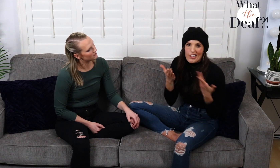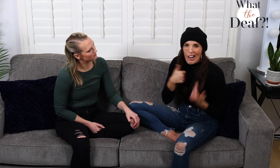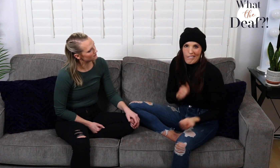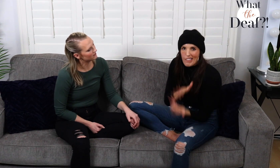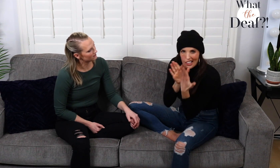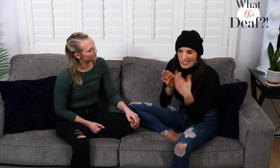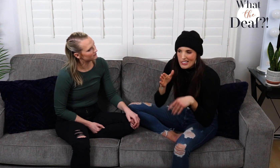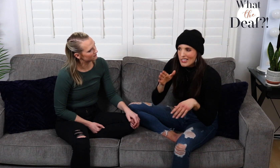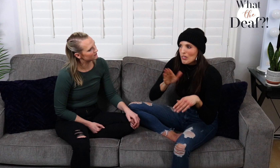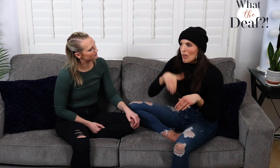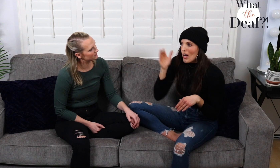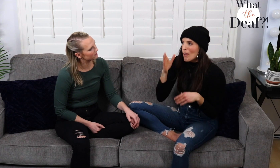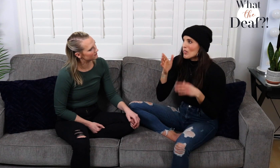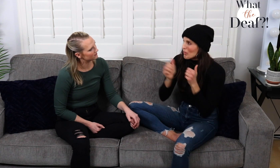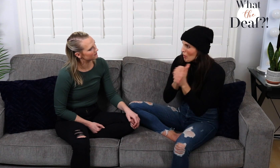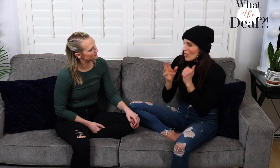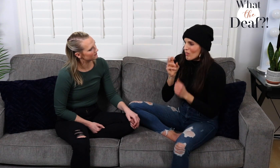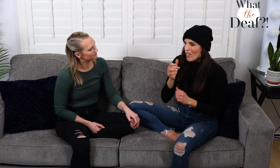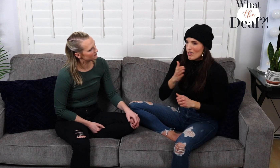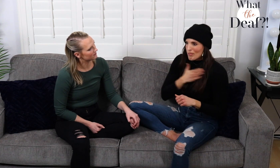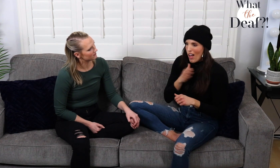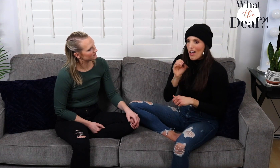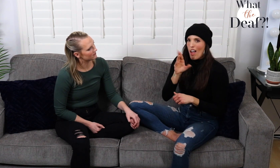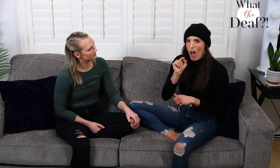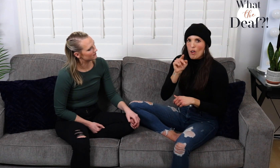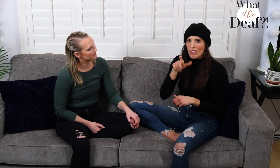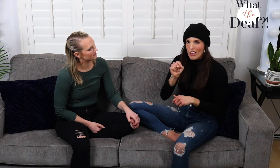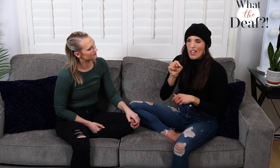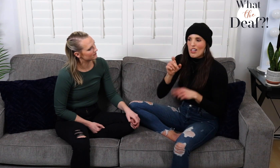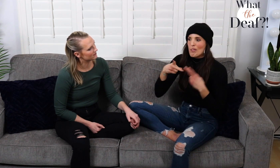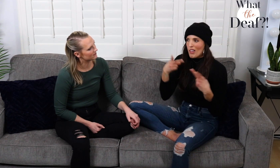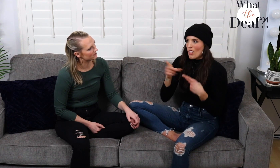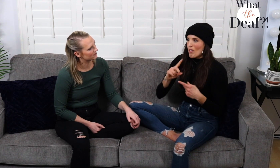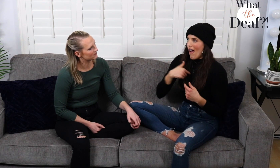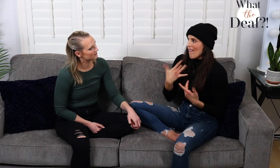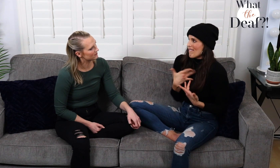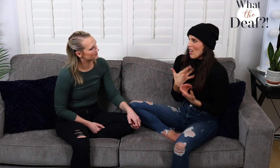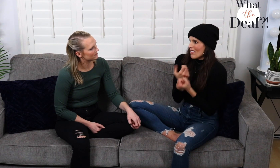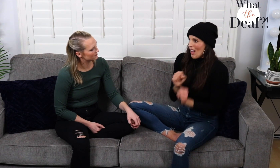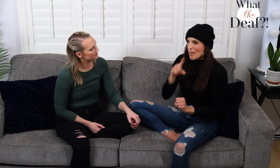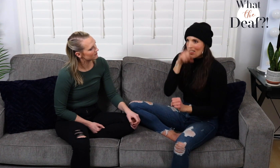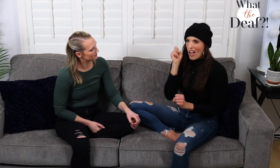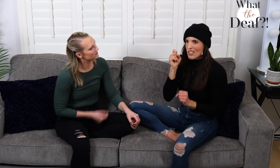other things that I faced growing up and sports was my outlet. It was a place where I felt